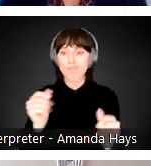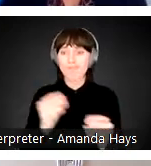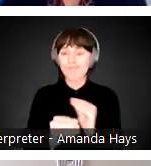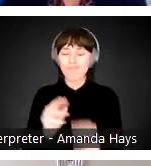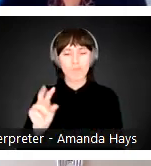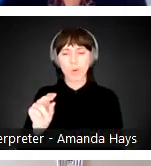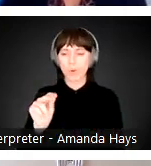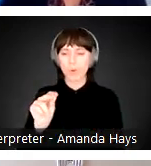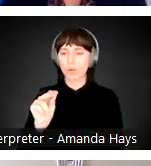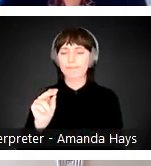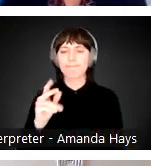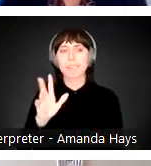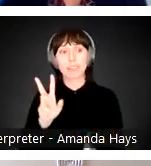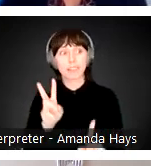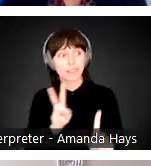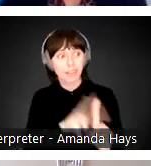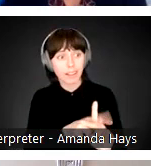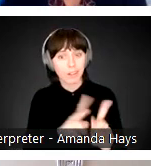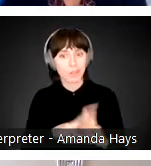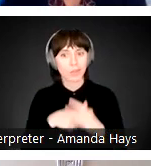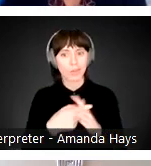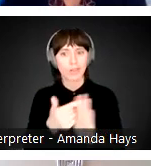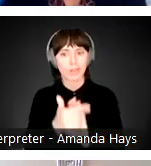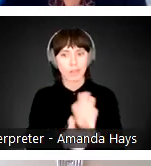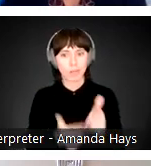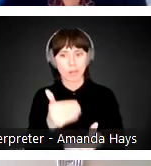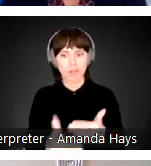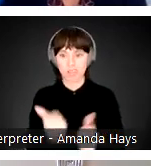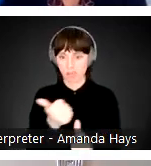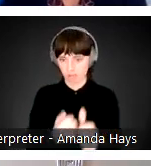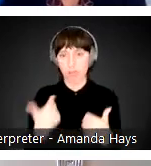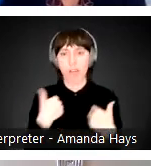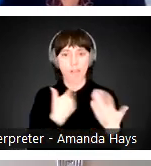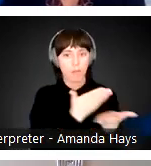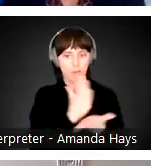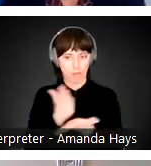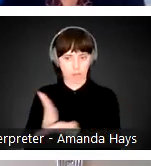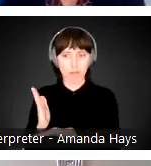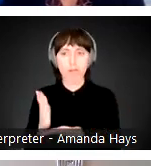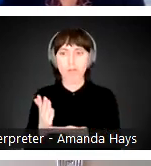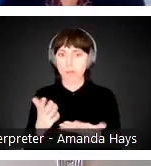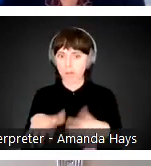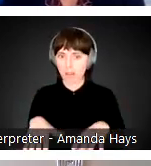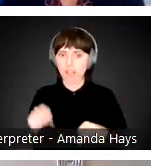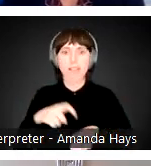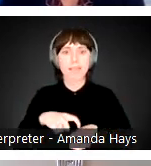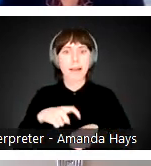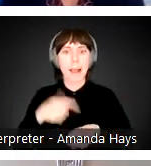has rights, and there's quite a bit of steps involved. So, it can take